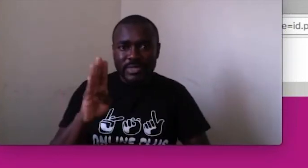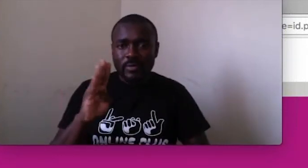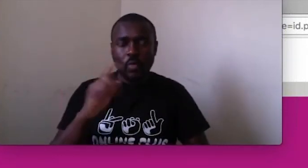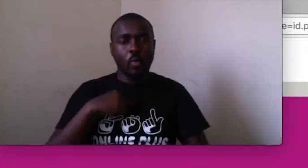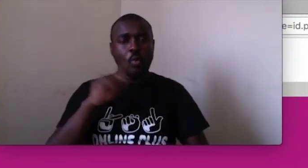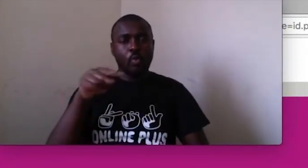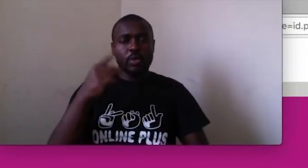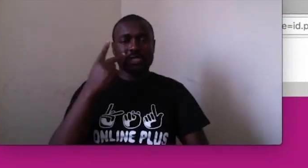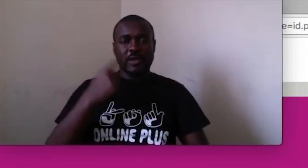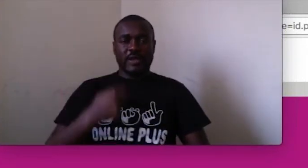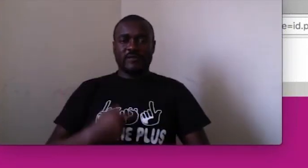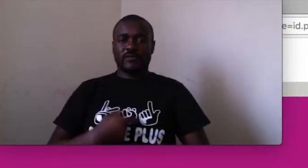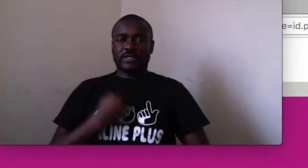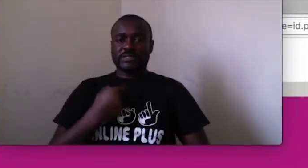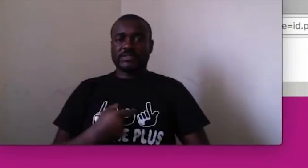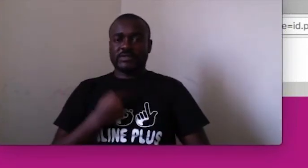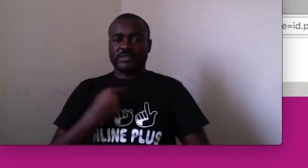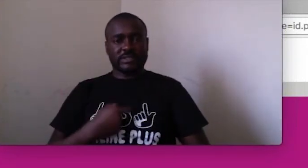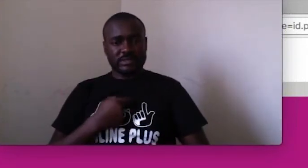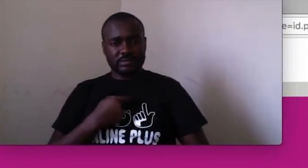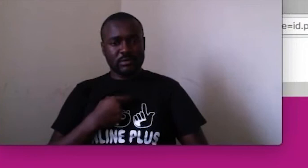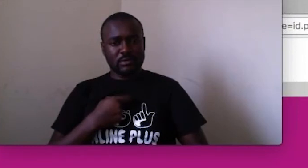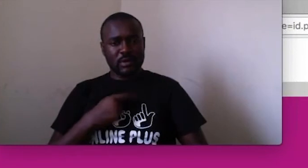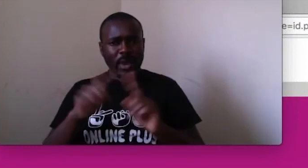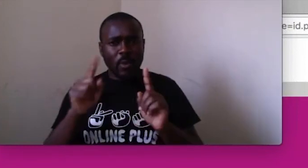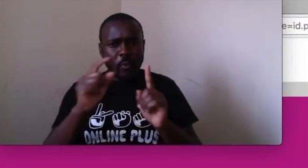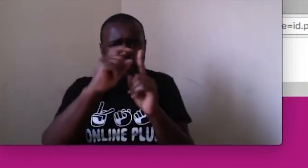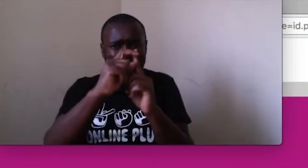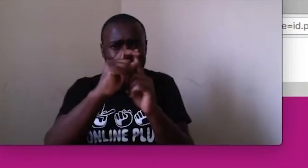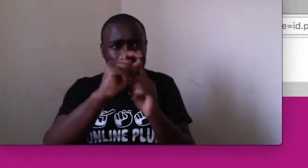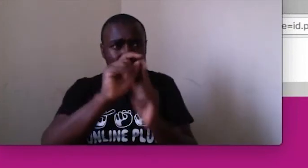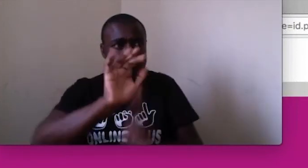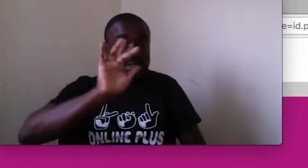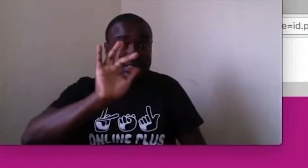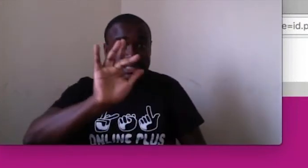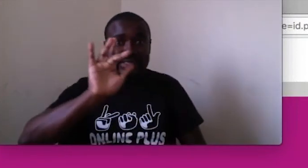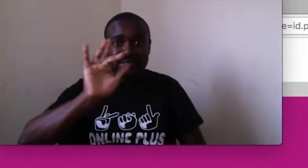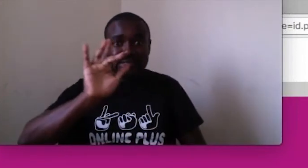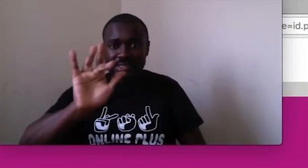how to know the number of users I have how many people are visiting the web